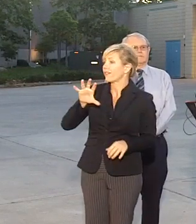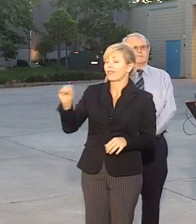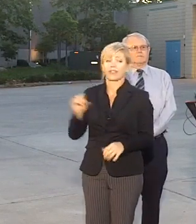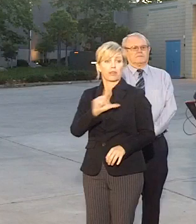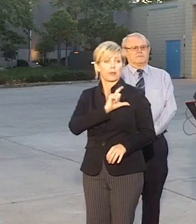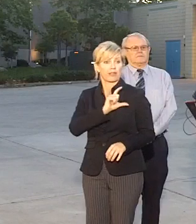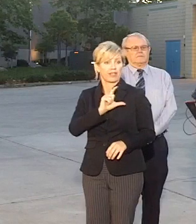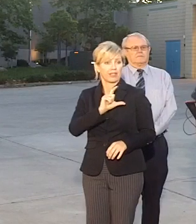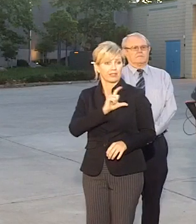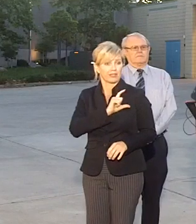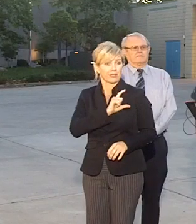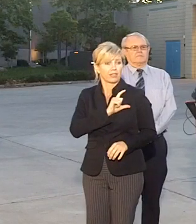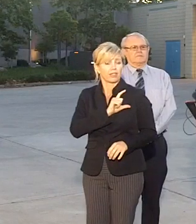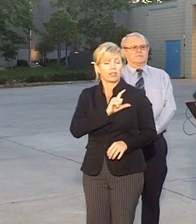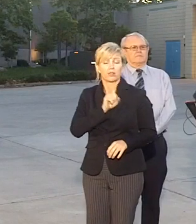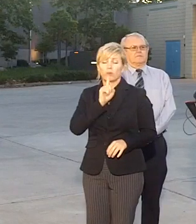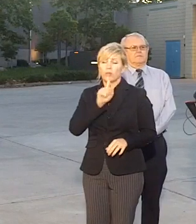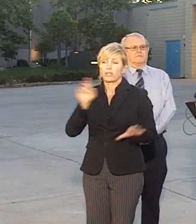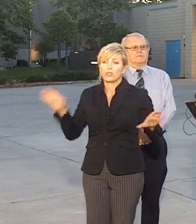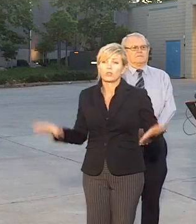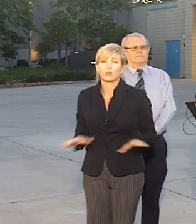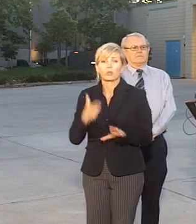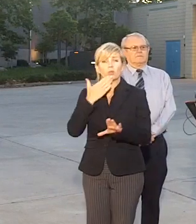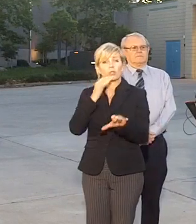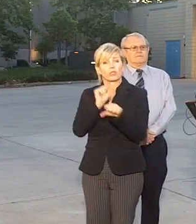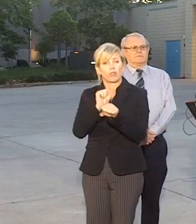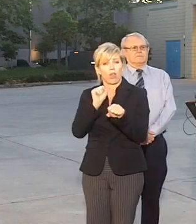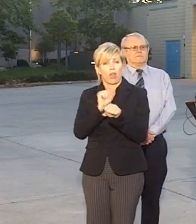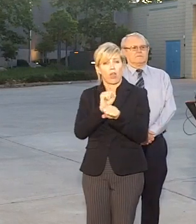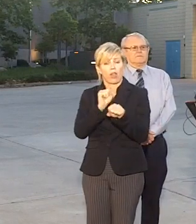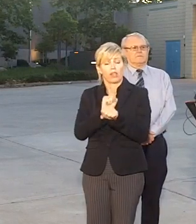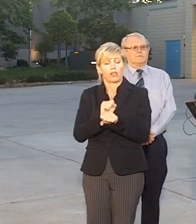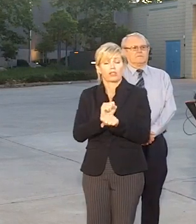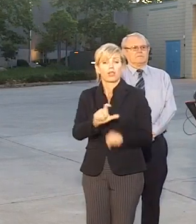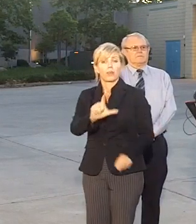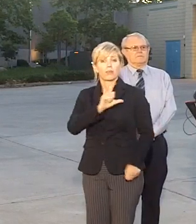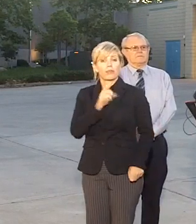us Police Chief Gary Morrison is going to give you an update there in just a second